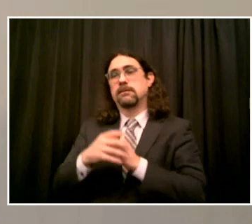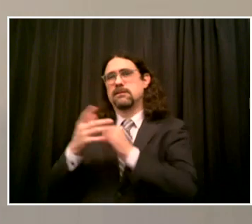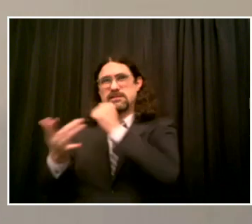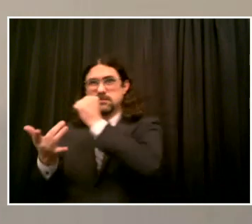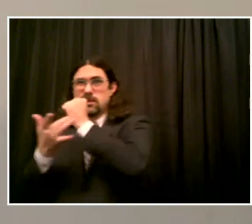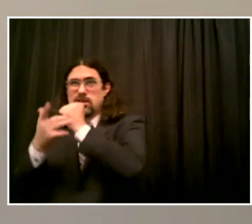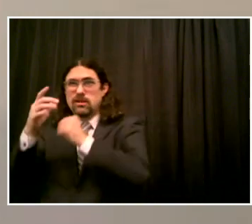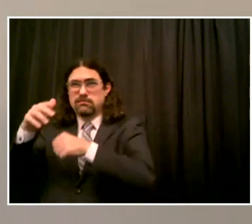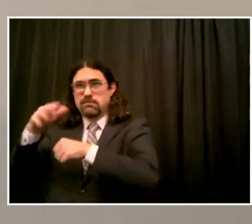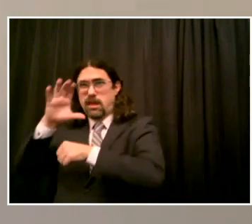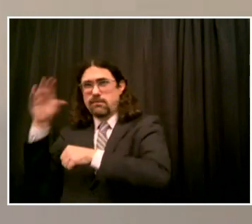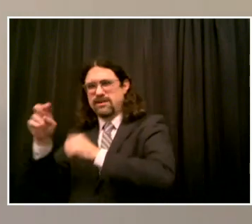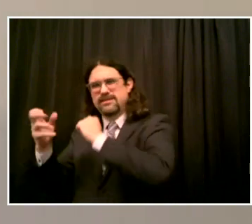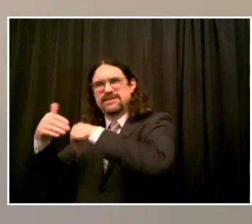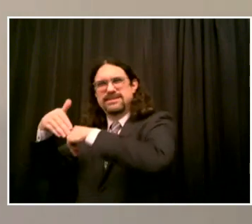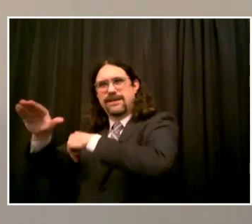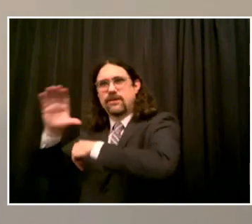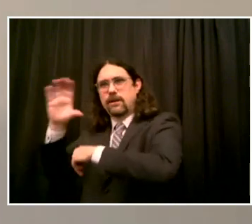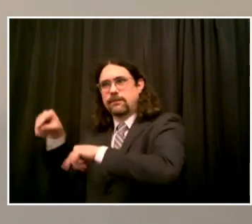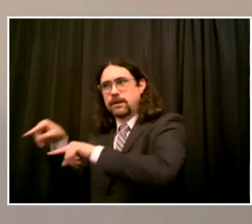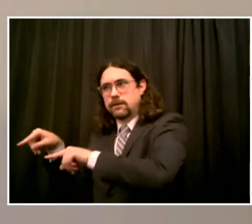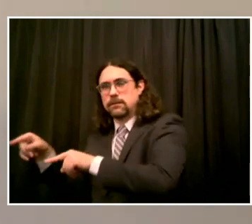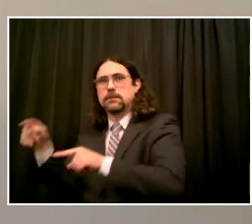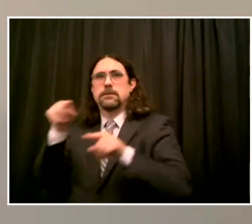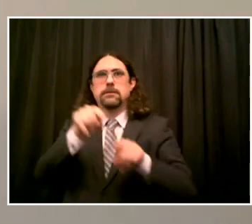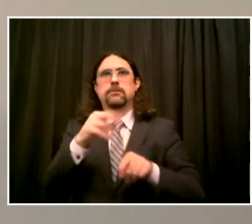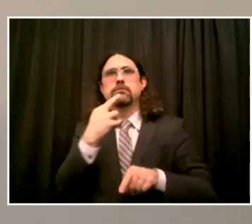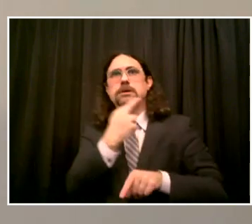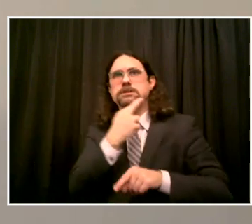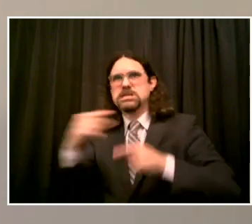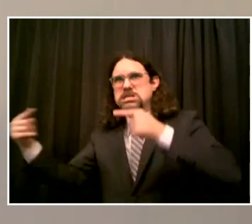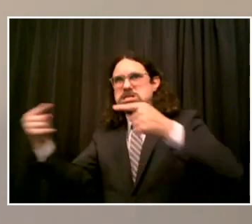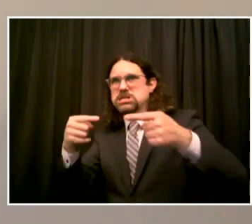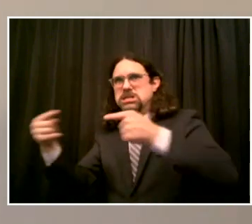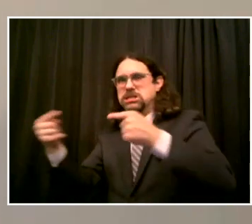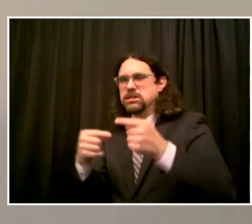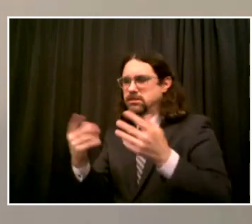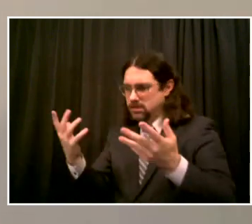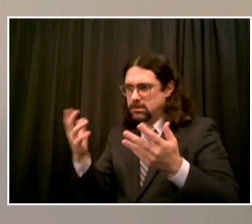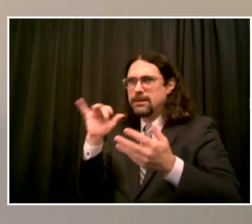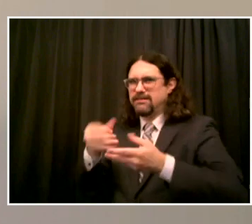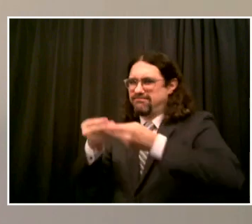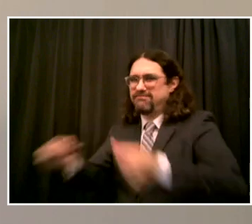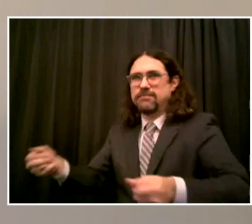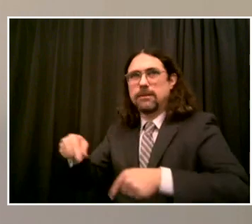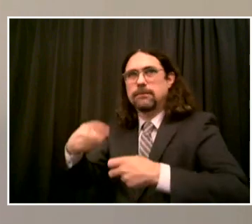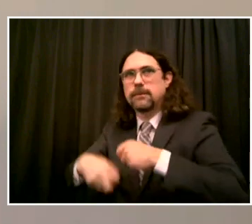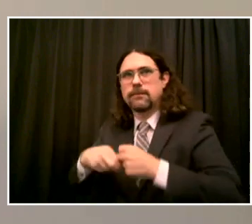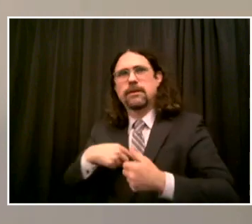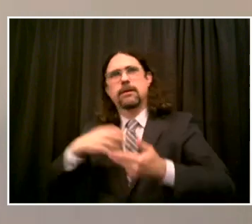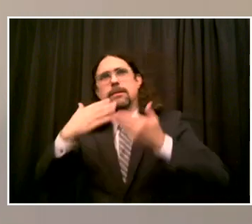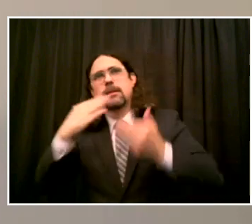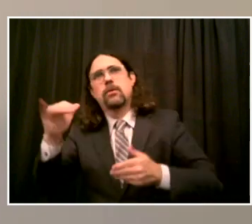UNREASONABLE FEE AT A TIME. I WANT TO ALSO THANK SPEAKER COREY JOHNSON AND